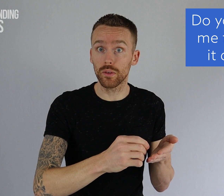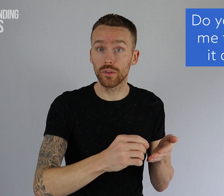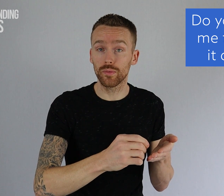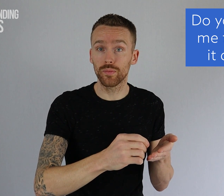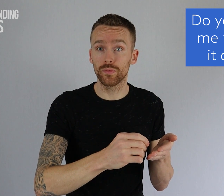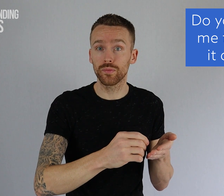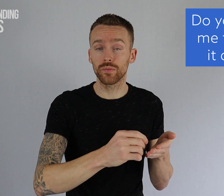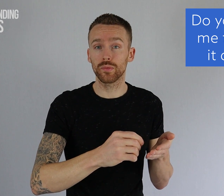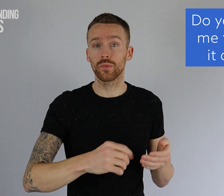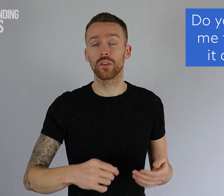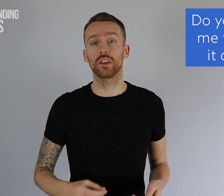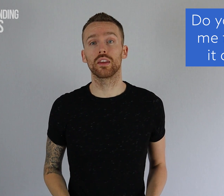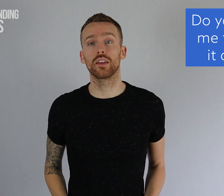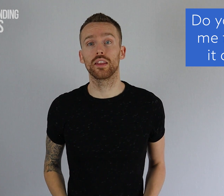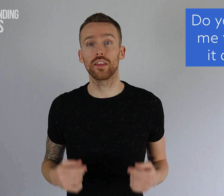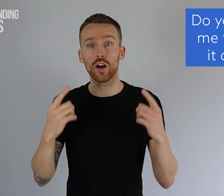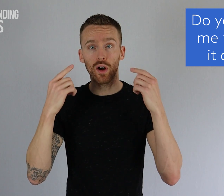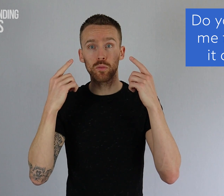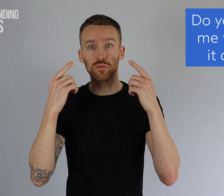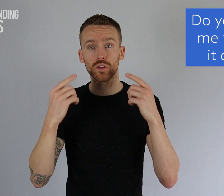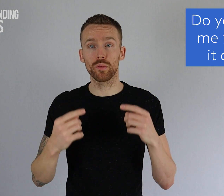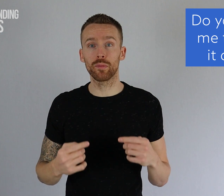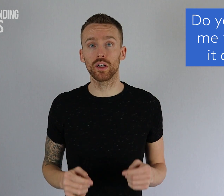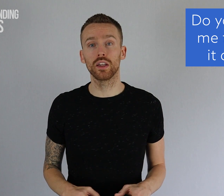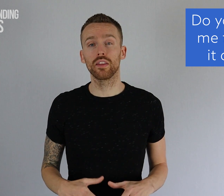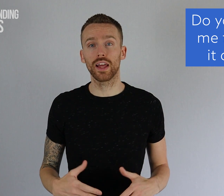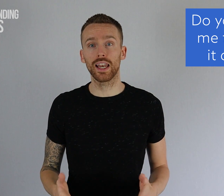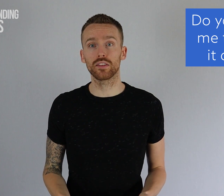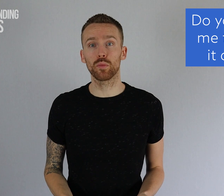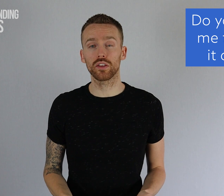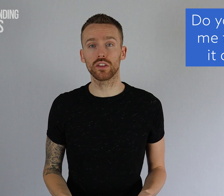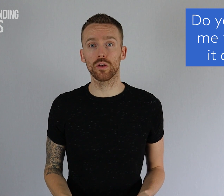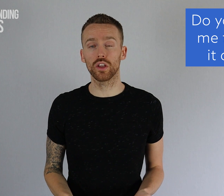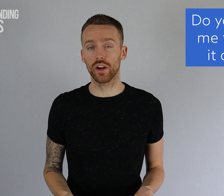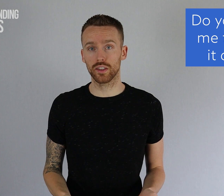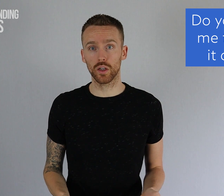down. The eyebrow movement remember, that lets the person know that you're asking a